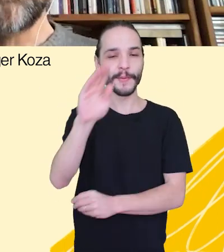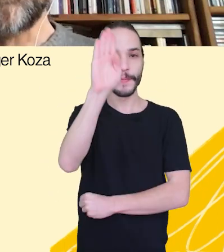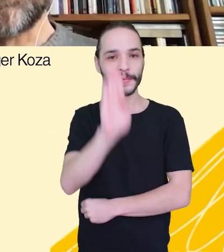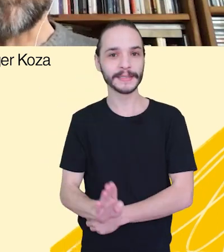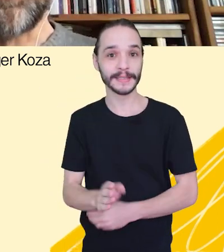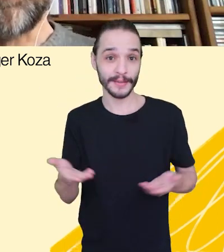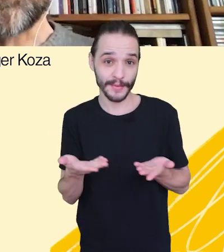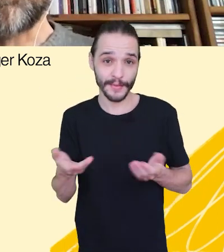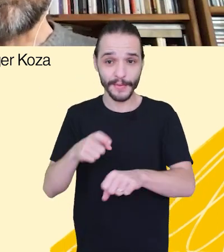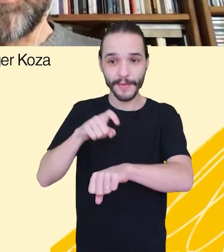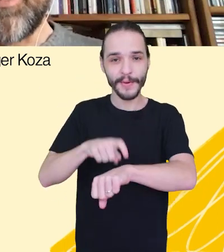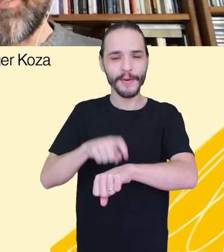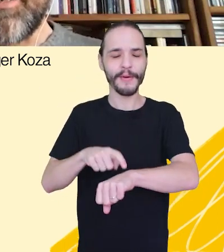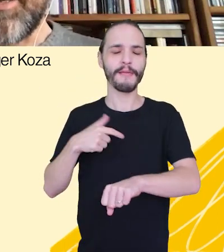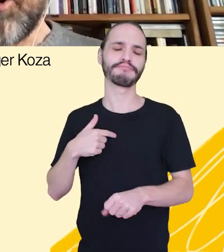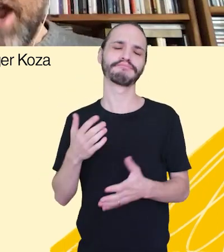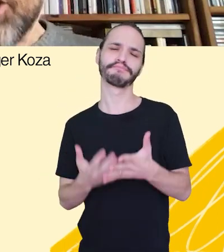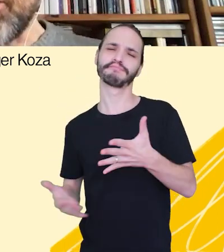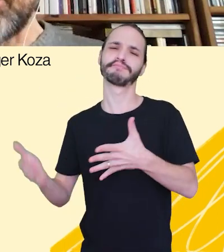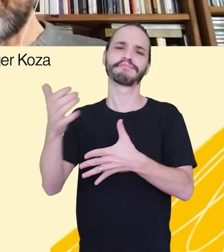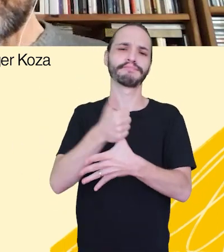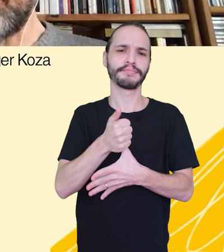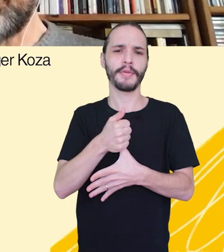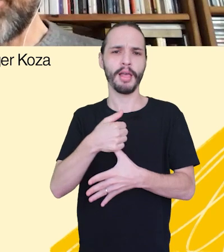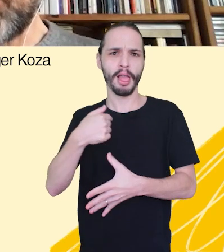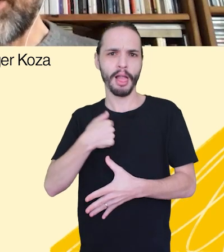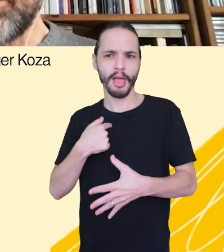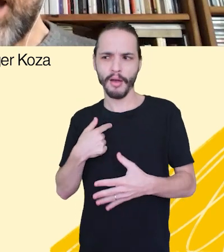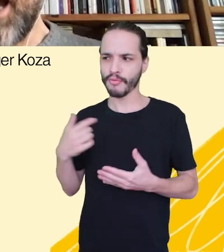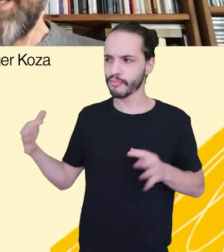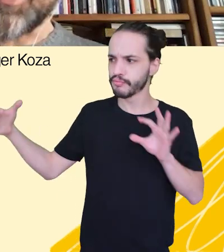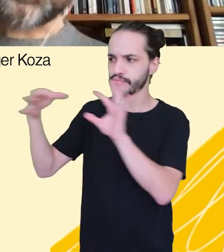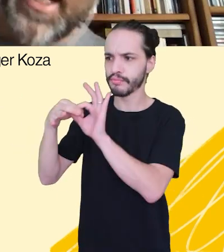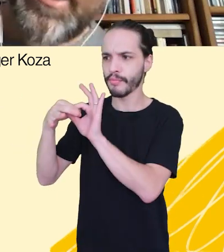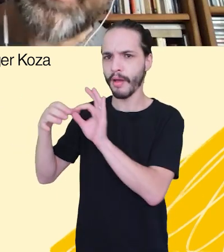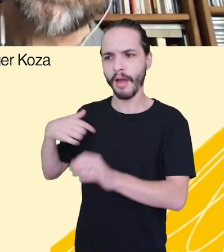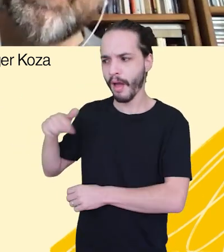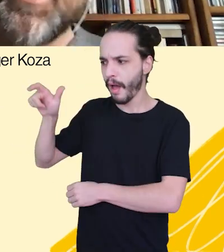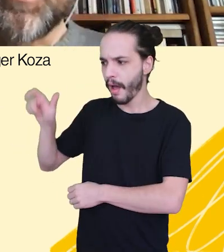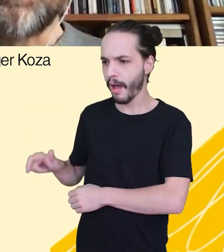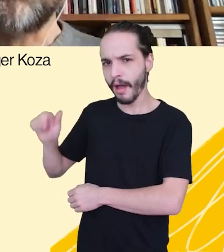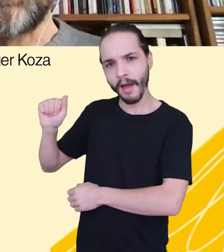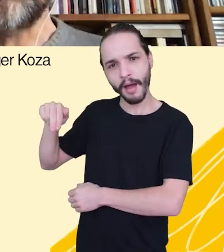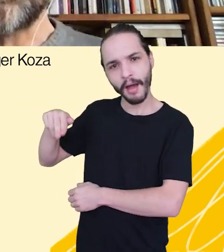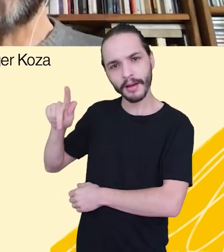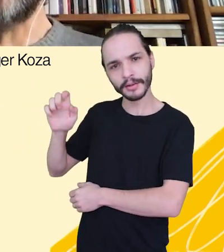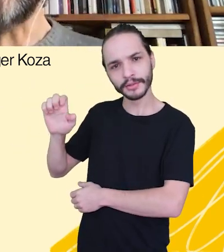It's a privilege to be the connection between Angela Schanelec and Olhar de Cinema.